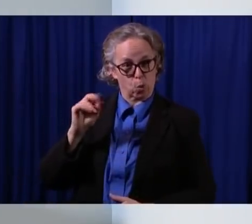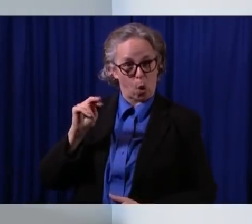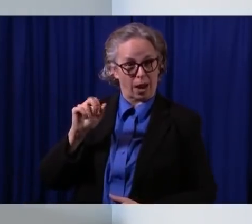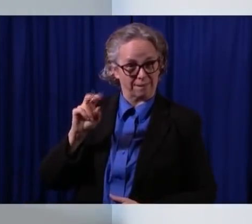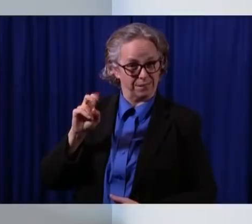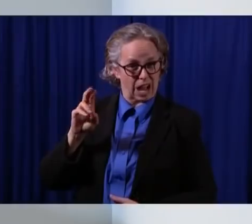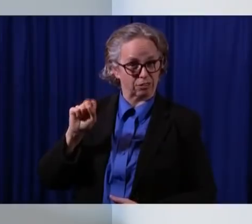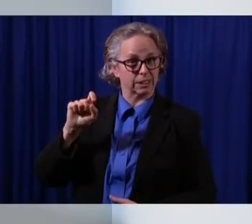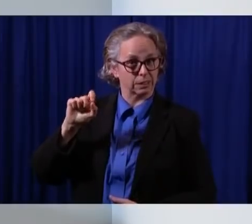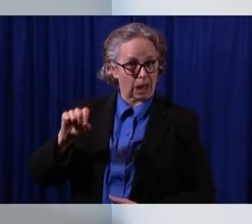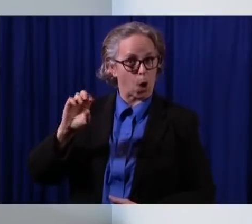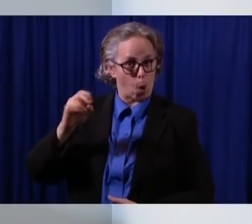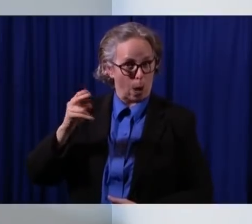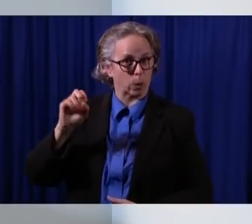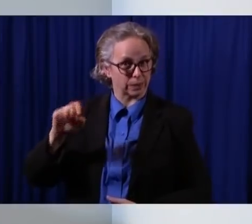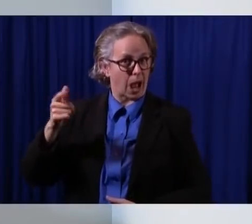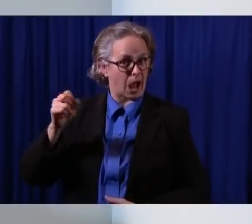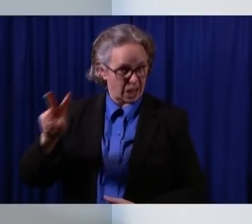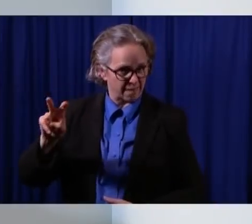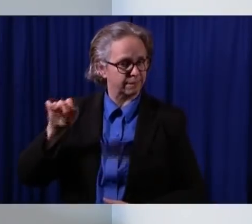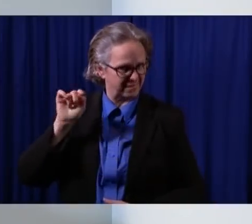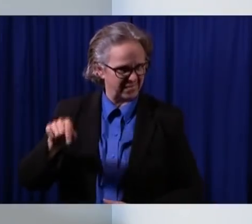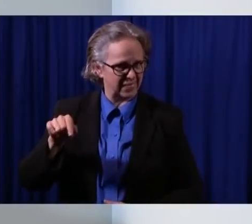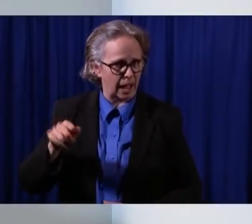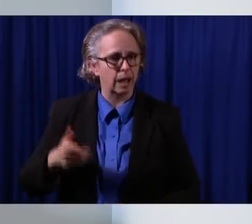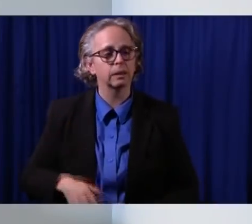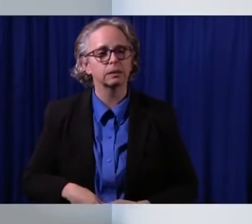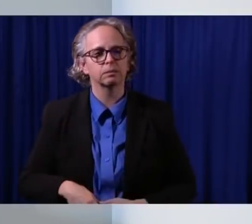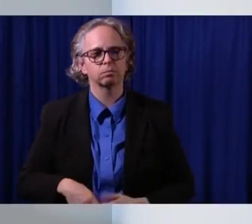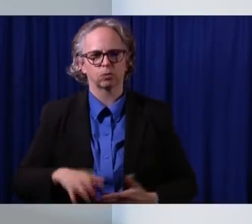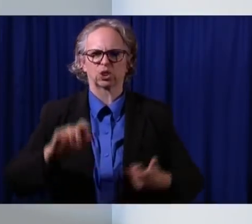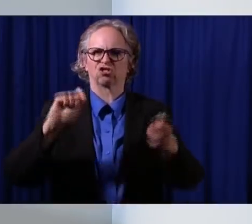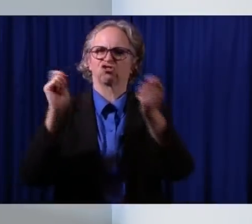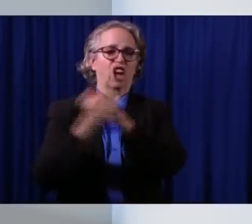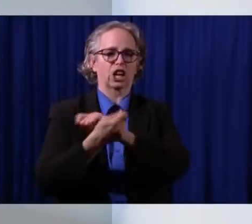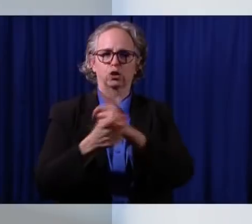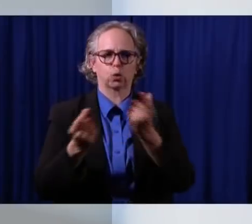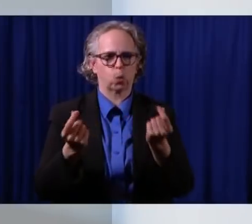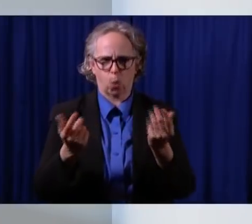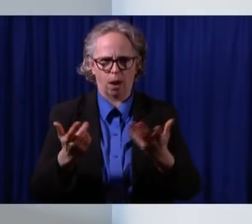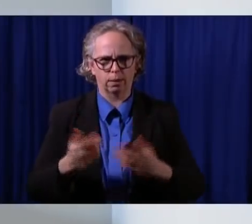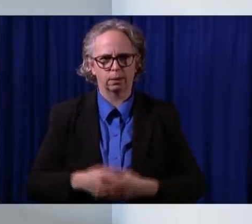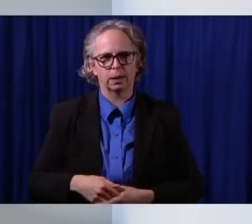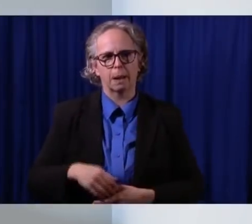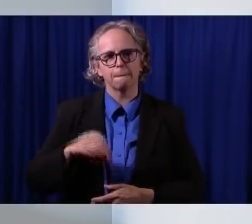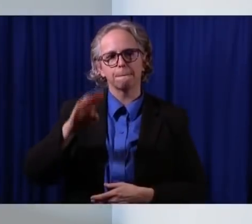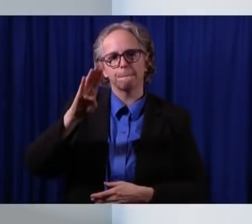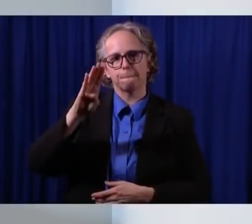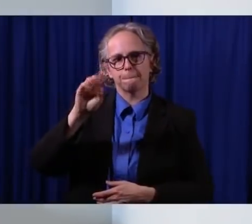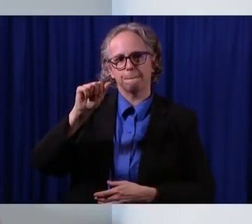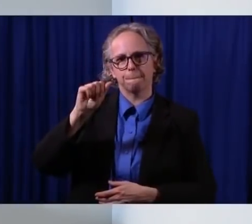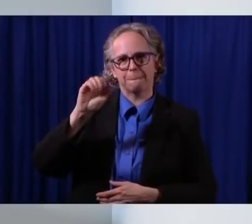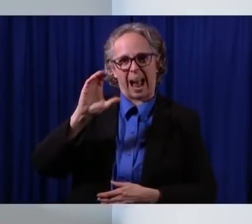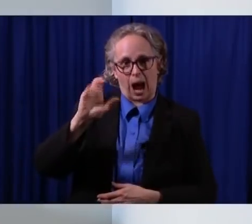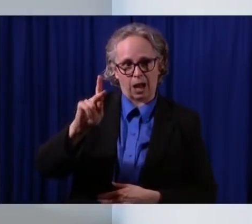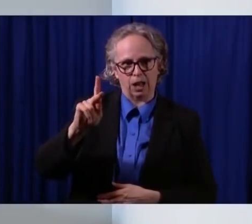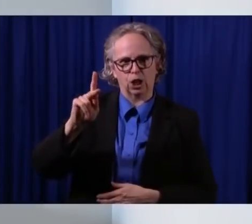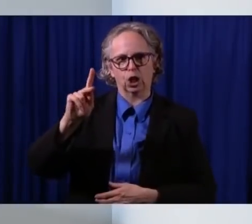DECLINE. WE ARE TRANSITIONING FROM THE CORONAVIRUS.OHIO.GOV